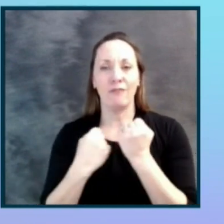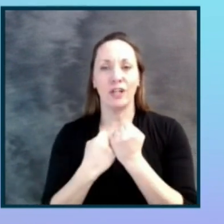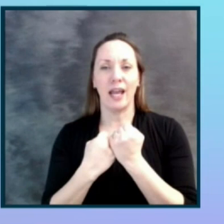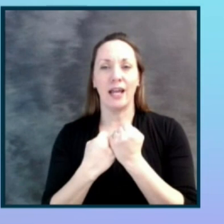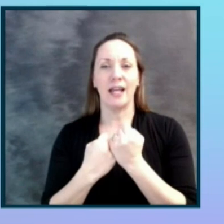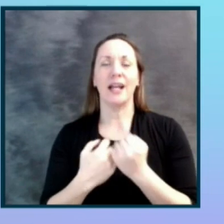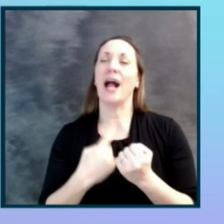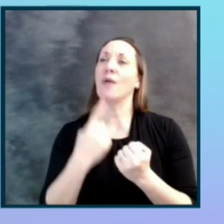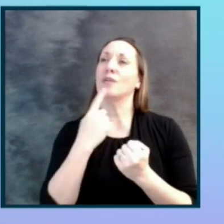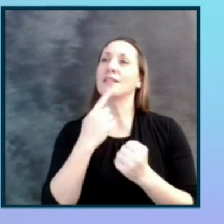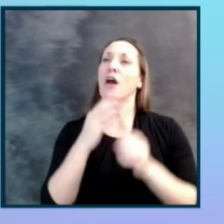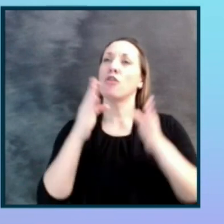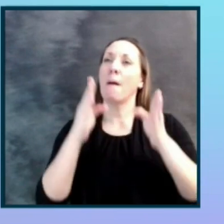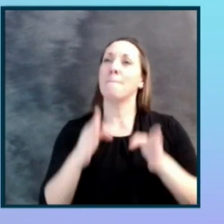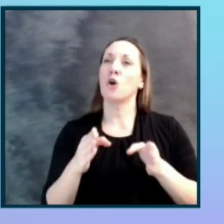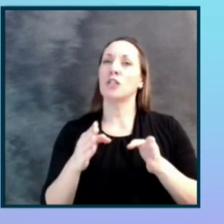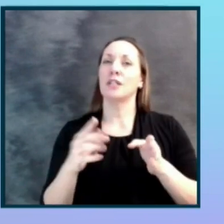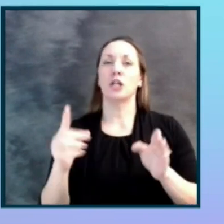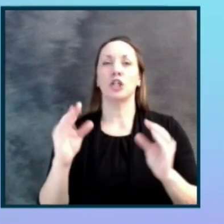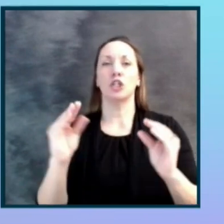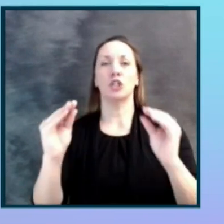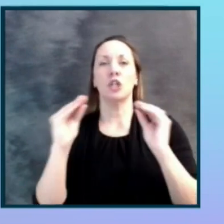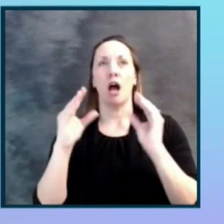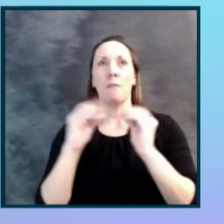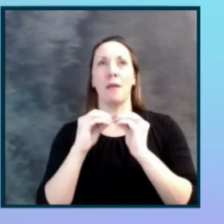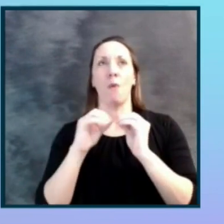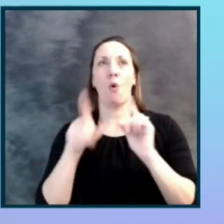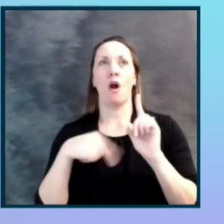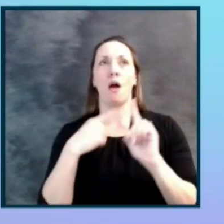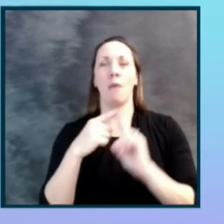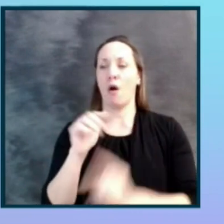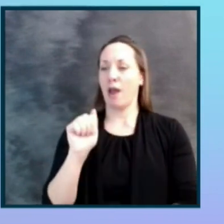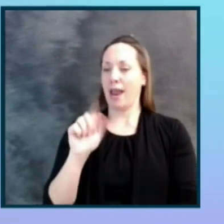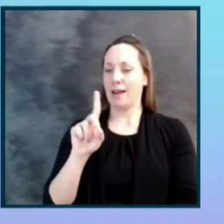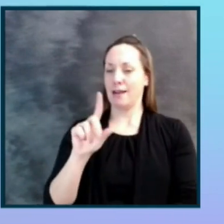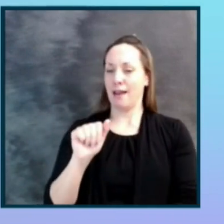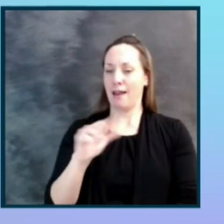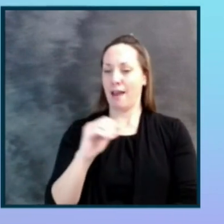about accessibility, ADA and all of this is Lainey Feingold.